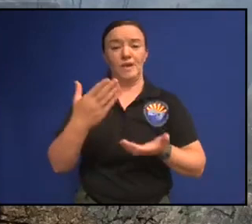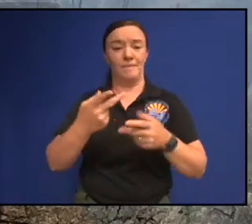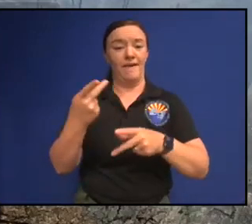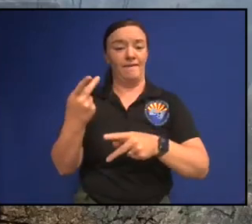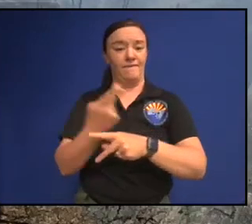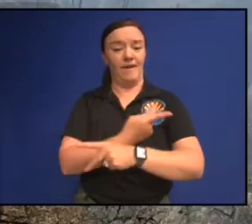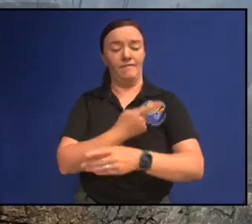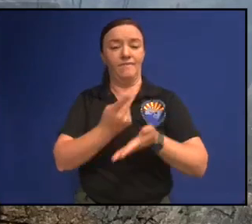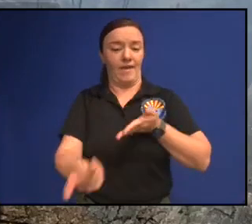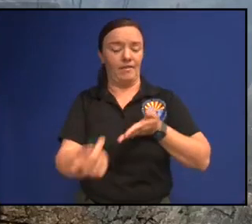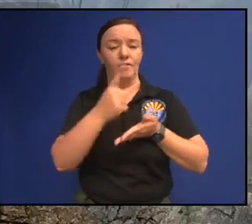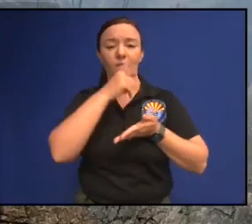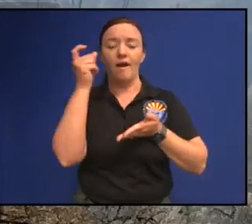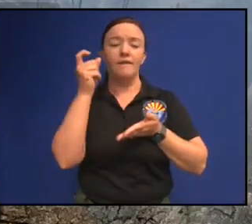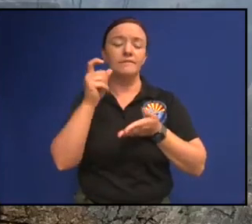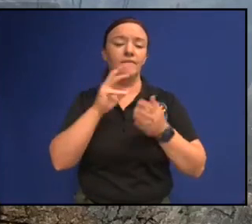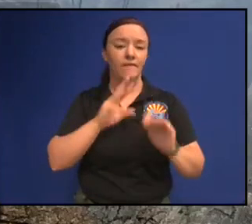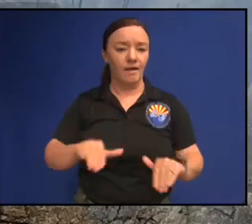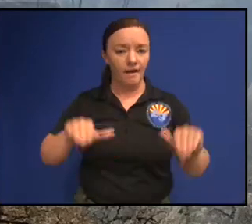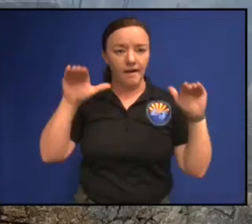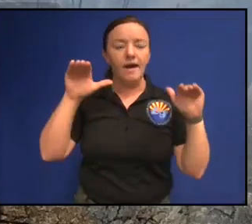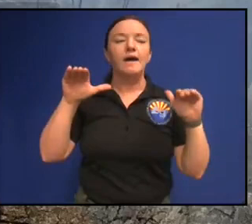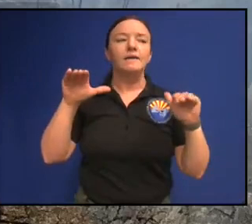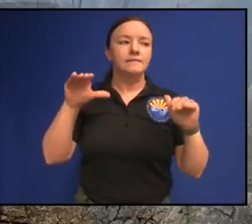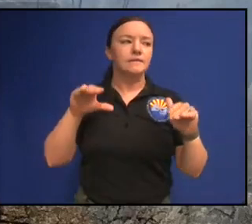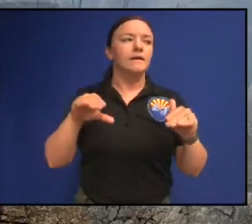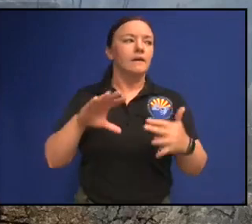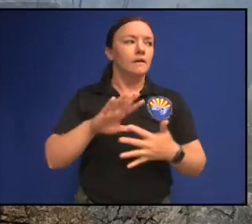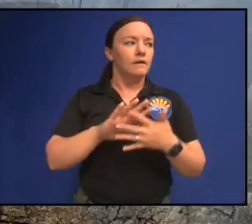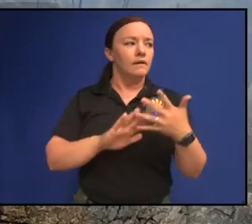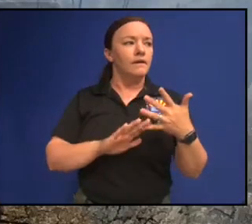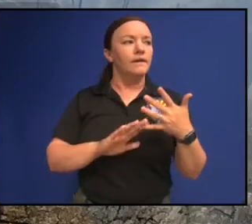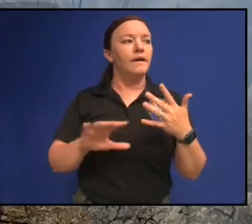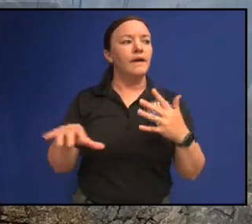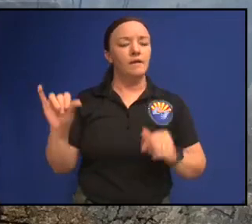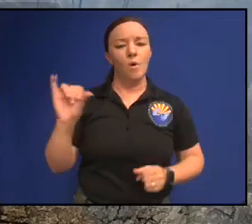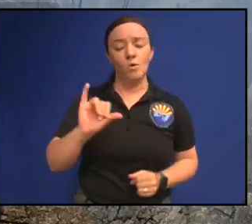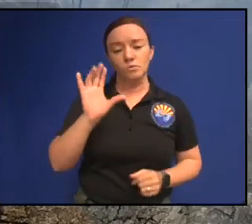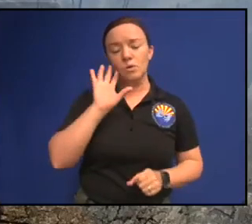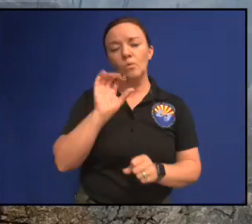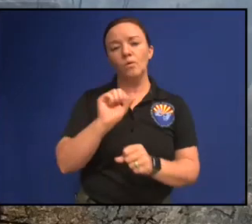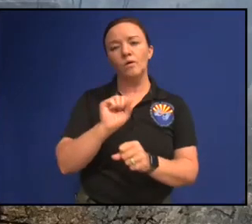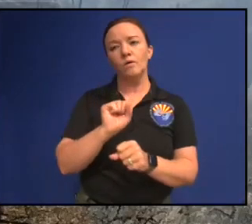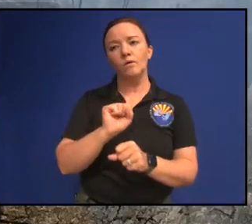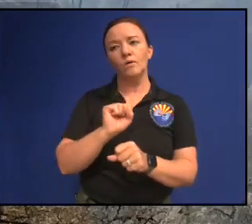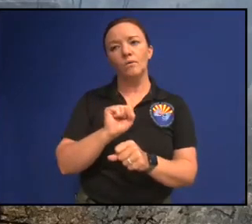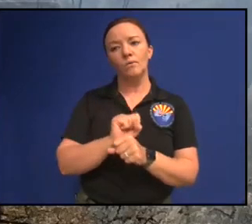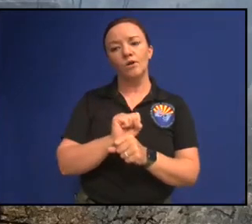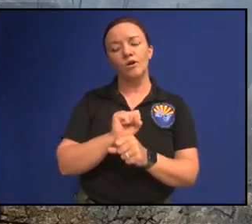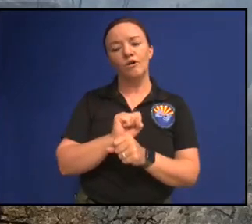AND IN ADDITION, THEY'LL BE WORKING ON TREATMENTS TO